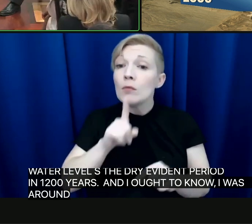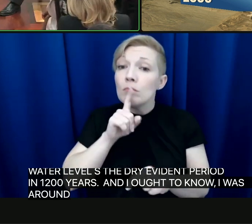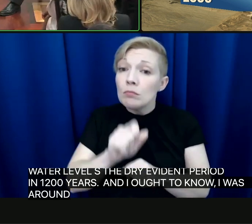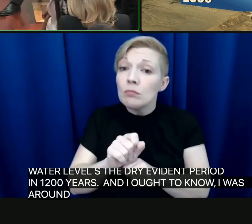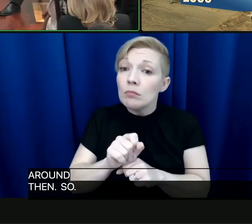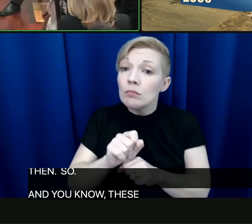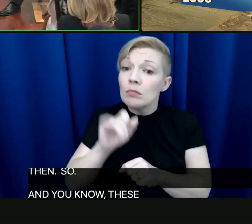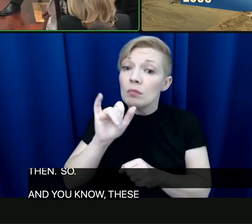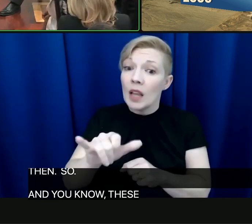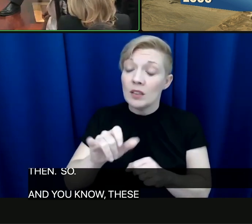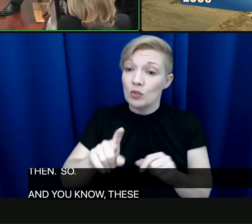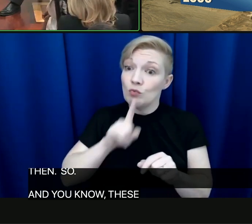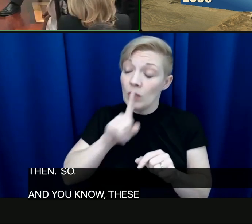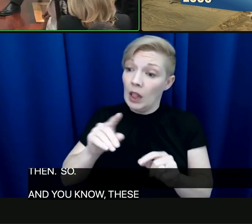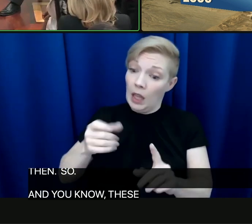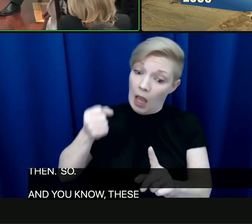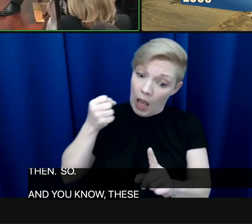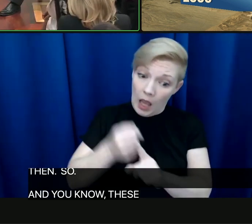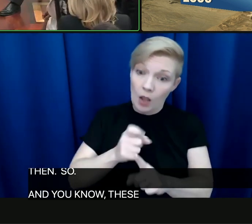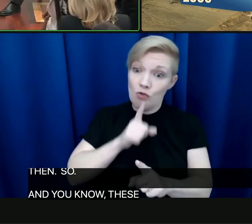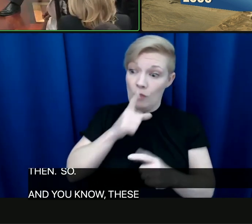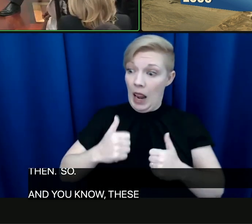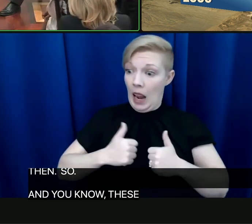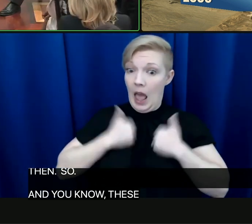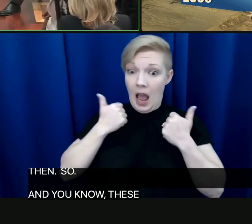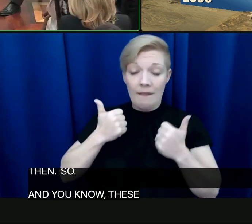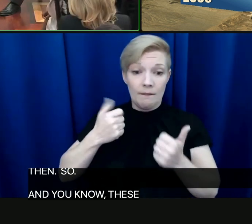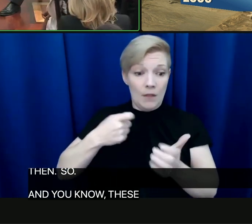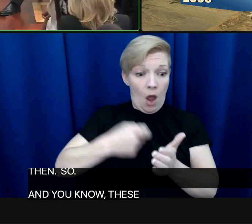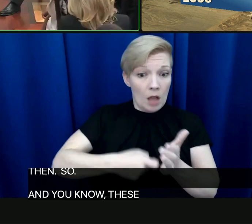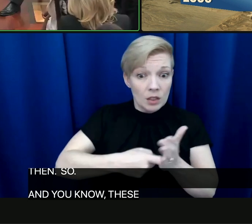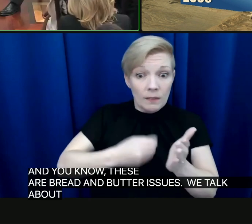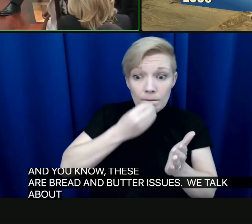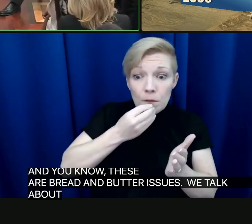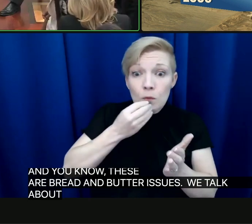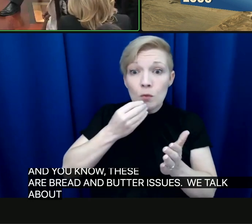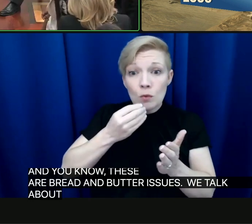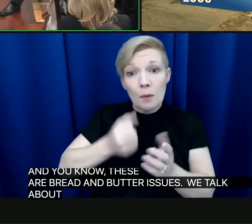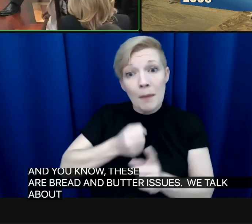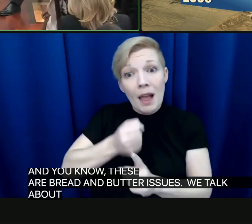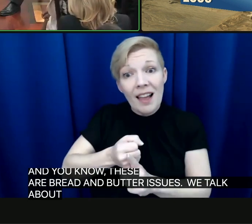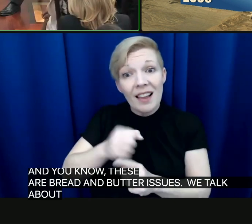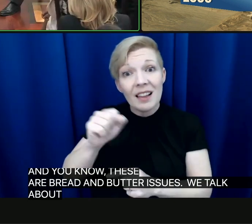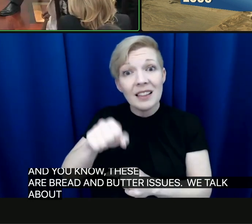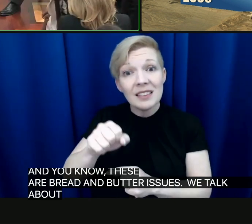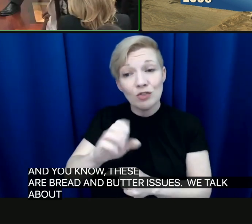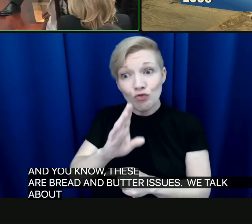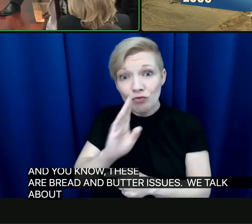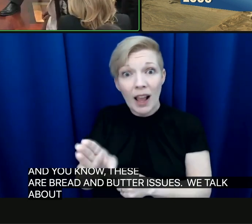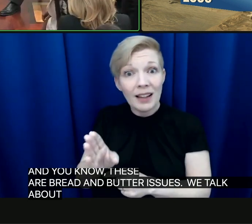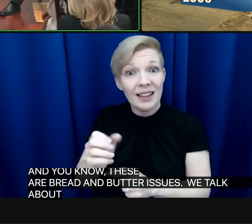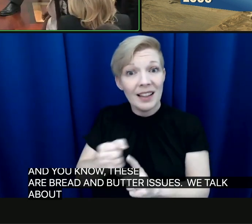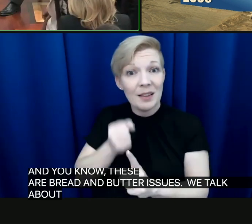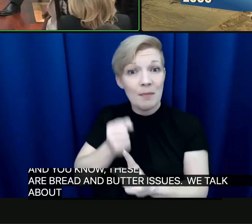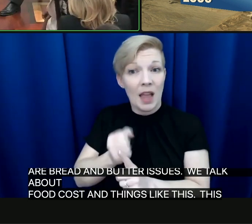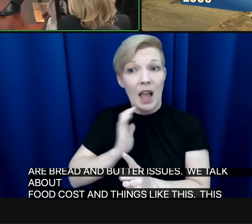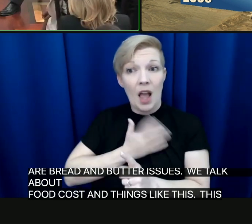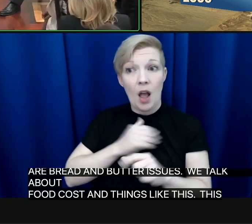You know, we talk about, you know, food cost and things like this. This is directly affects our ability to grow crops